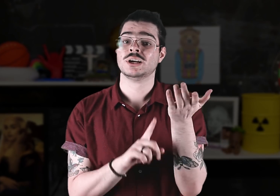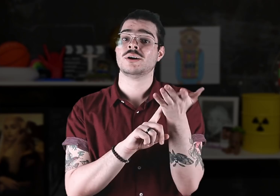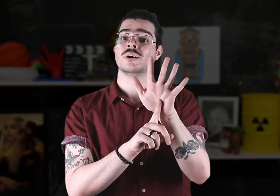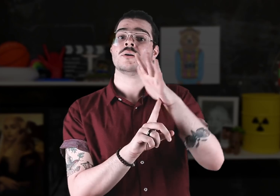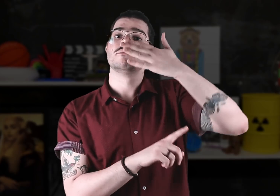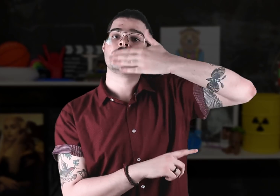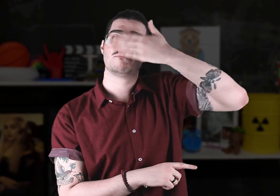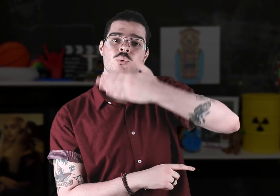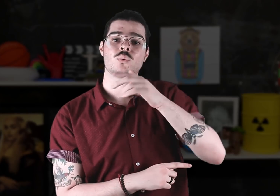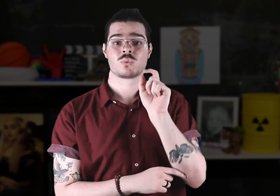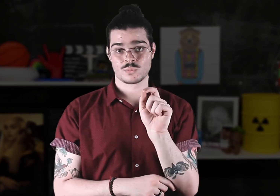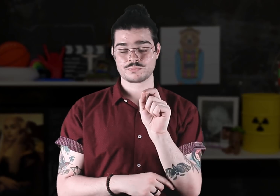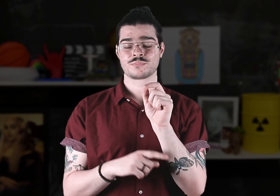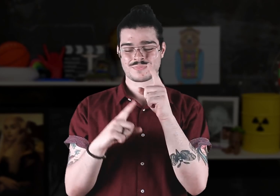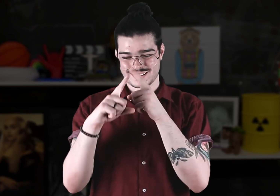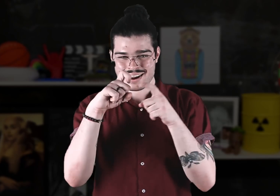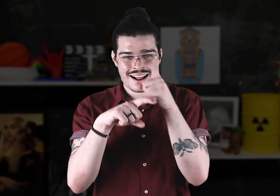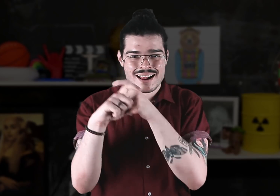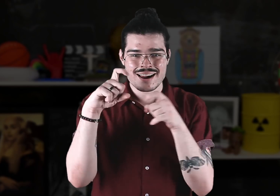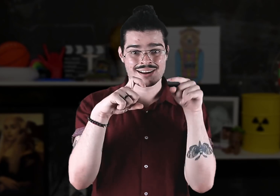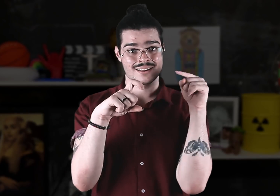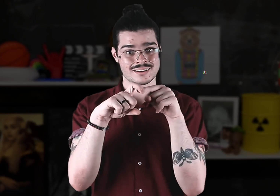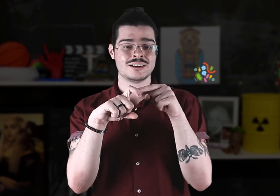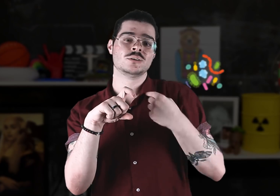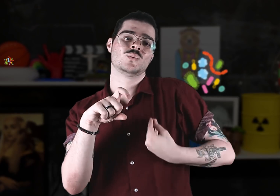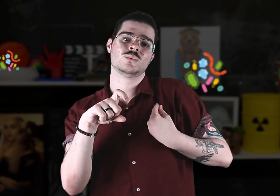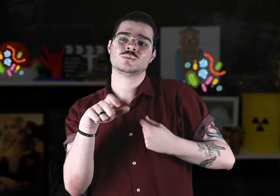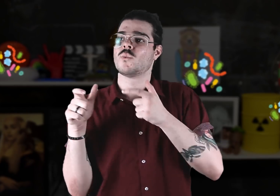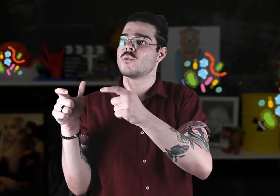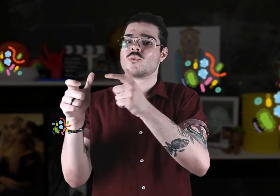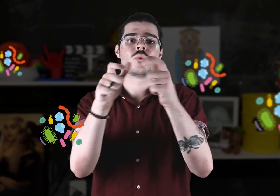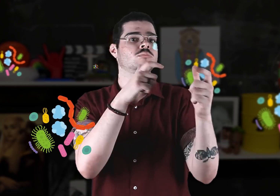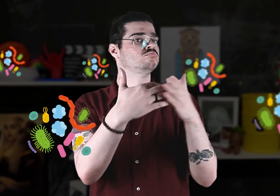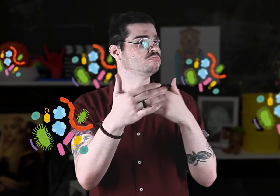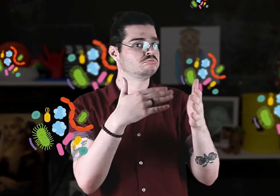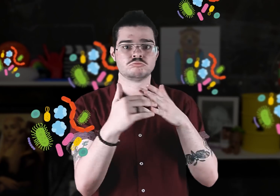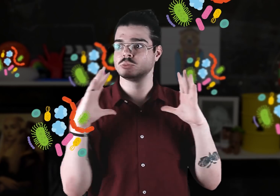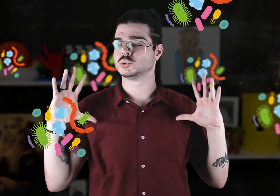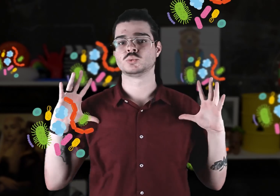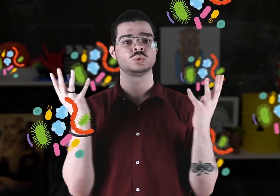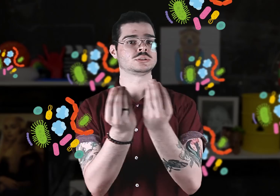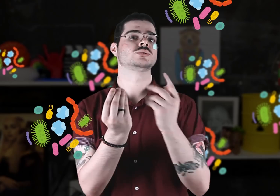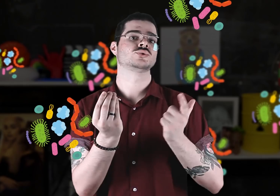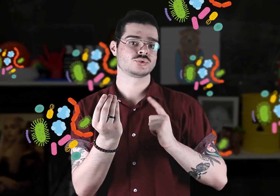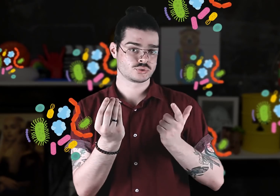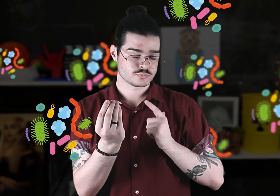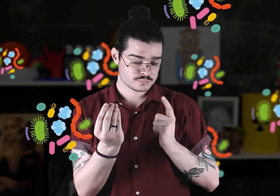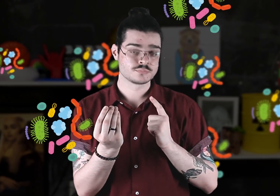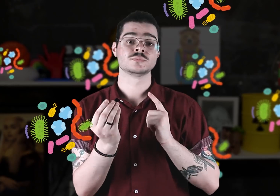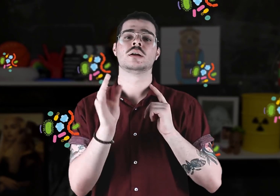that proved that microorganisms are living beings everywhere,